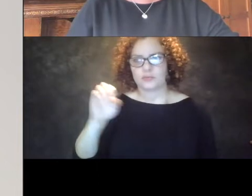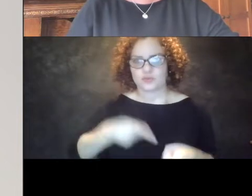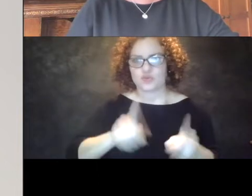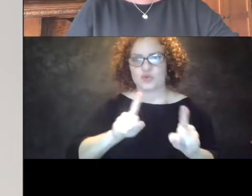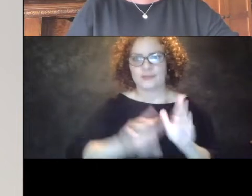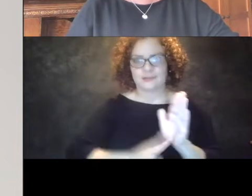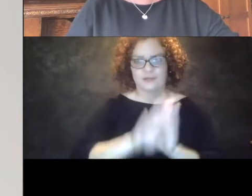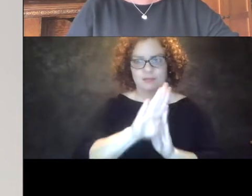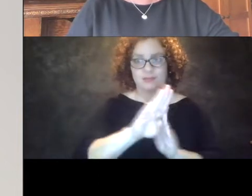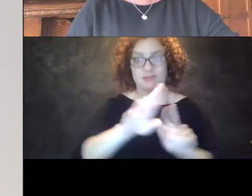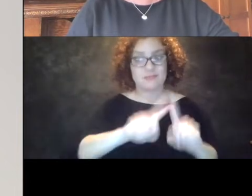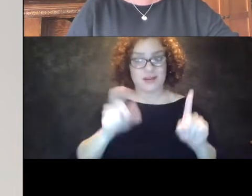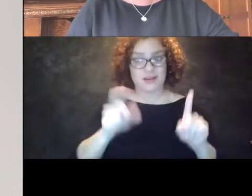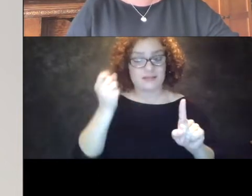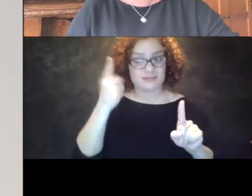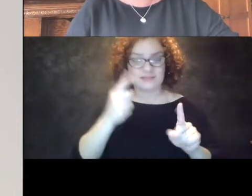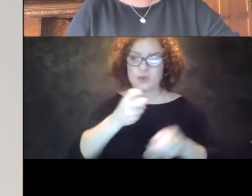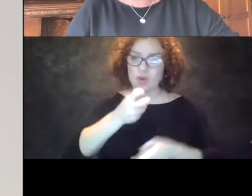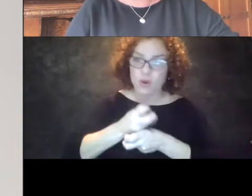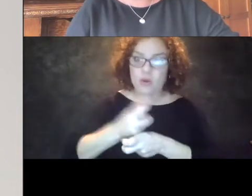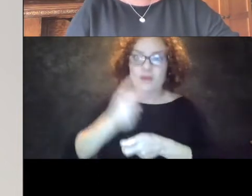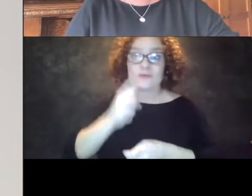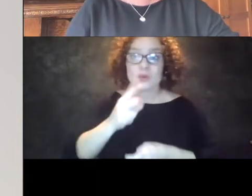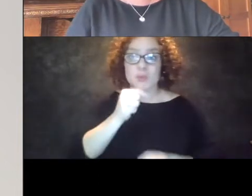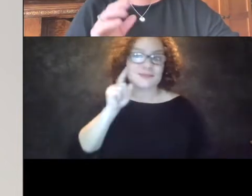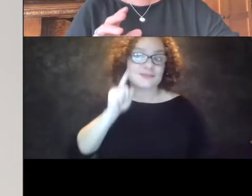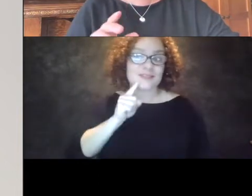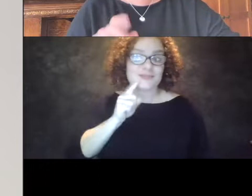to form and maintain for children and youth who are deafblind. And especially those that